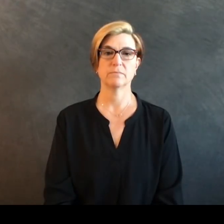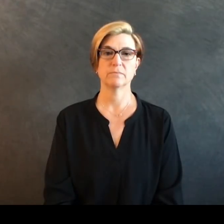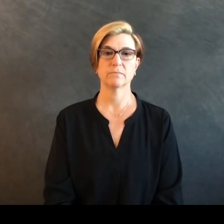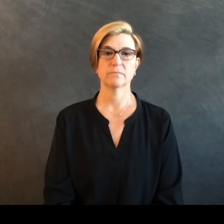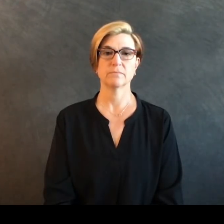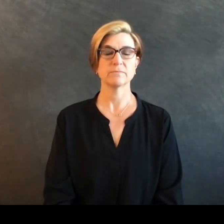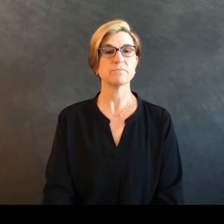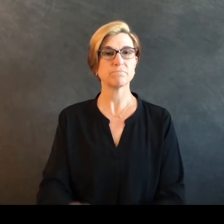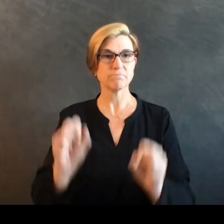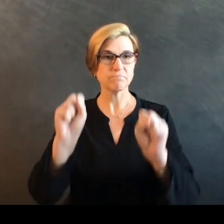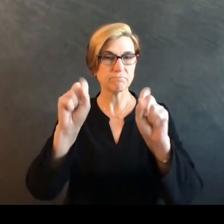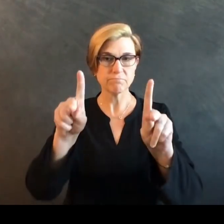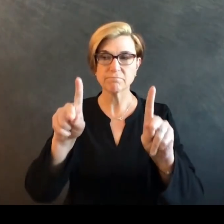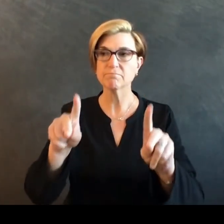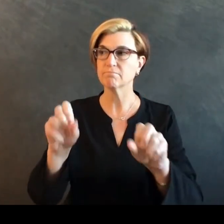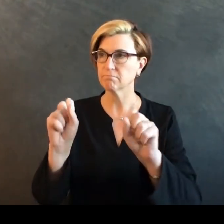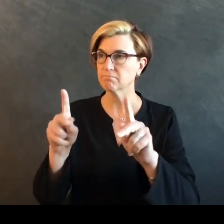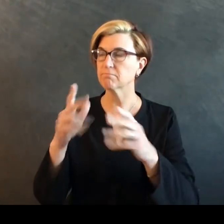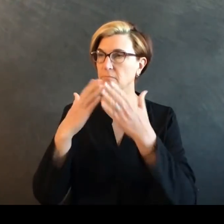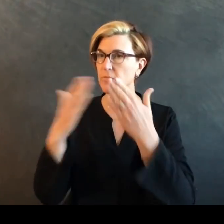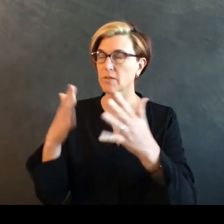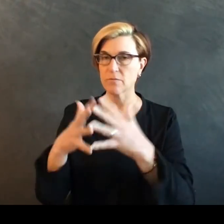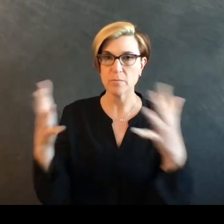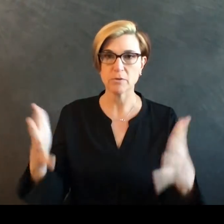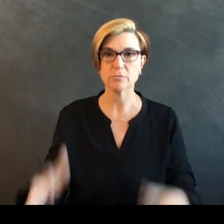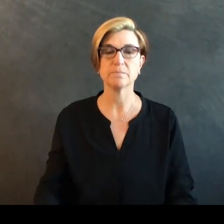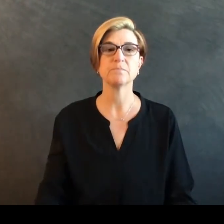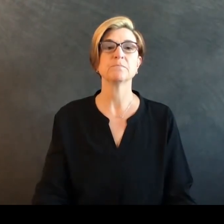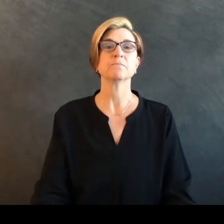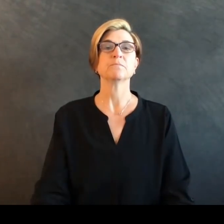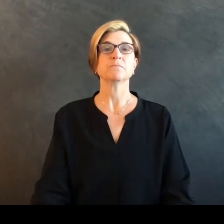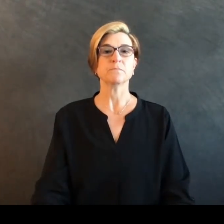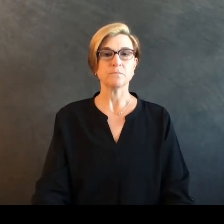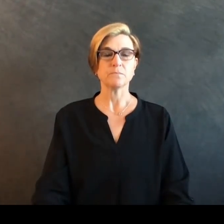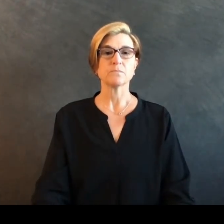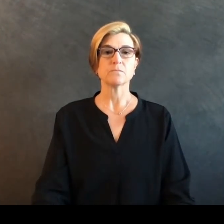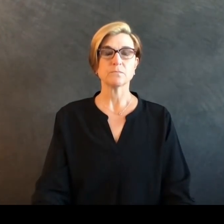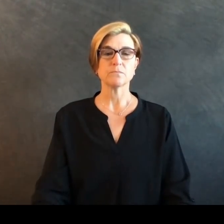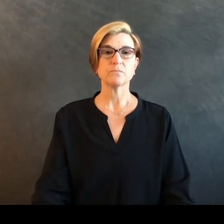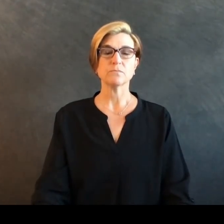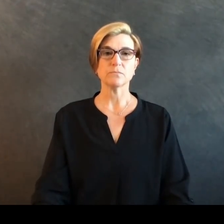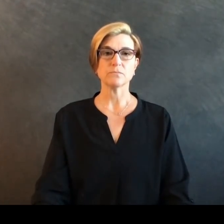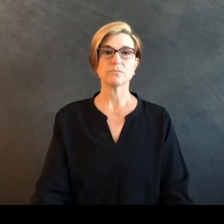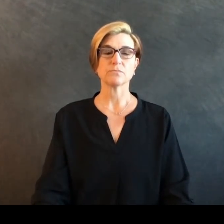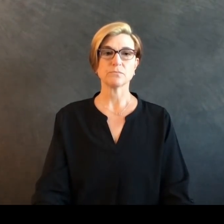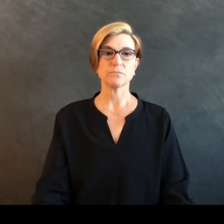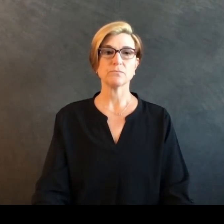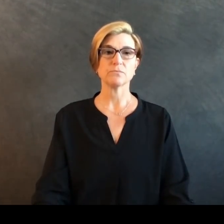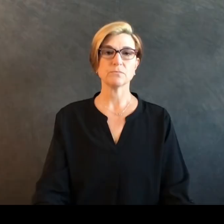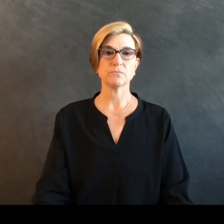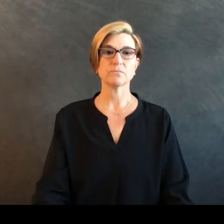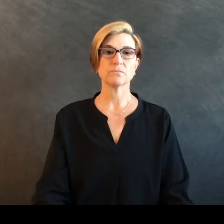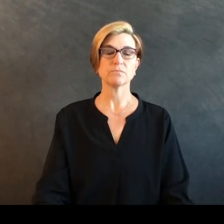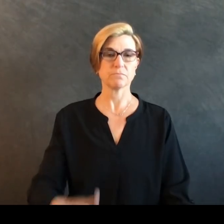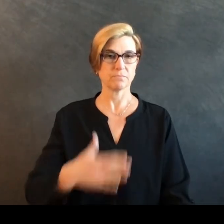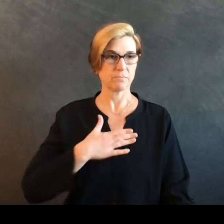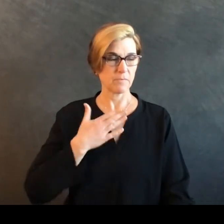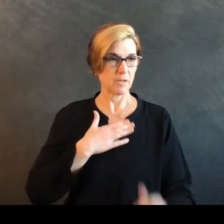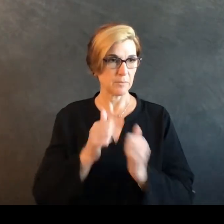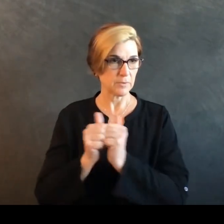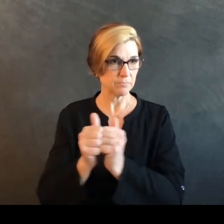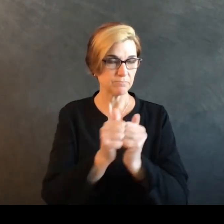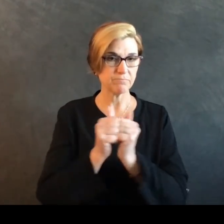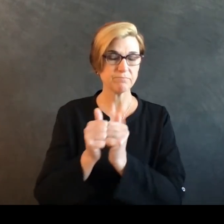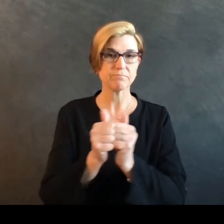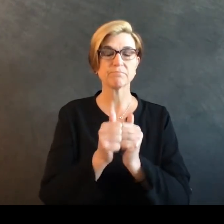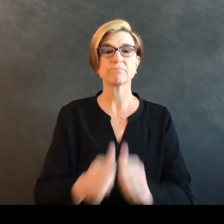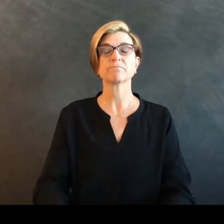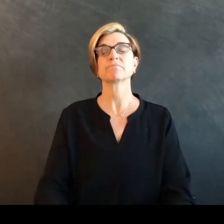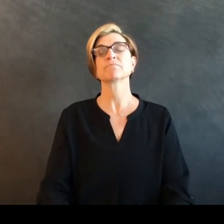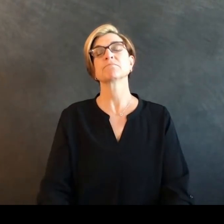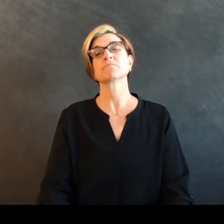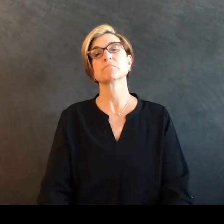okay thank you very much good to be with you all we're in a very critical phase